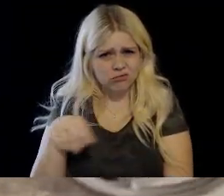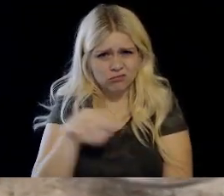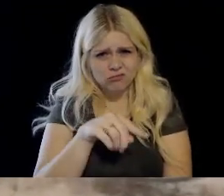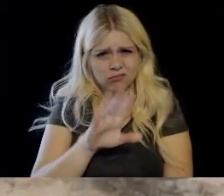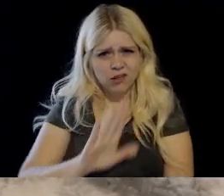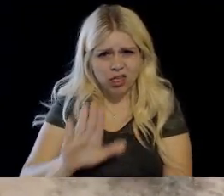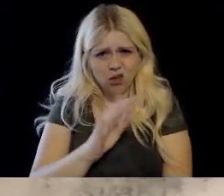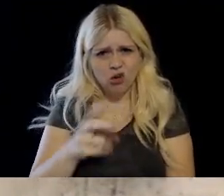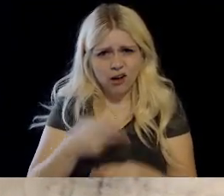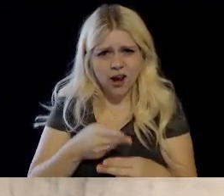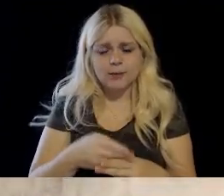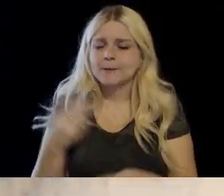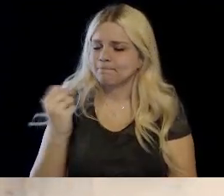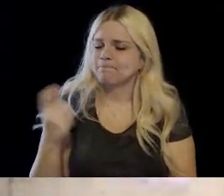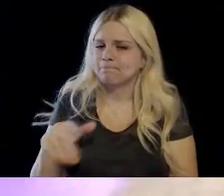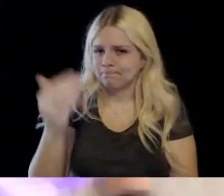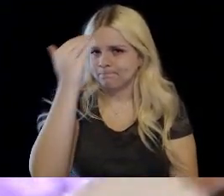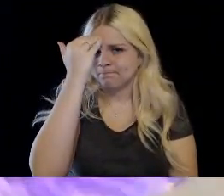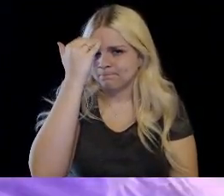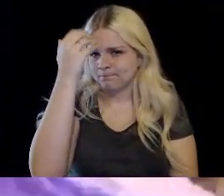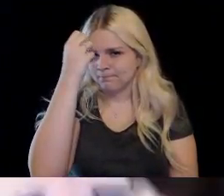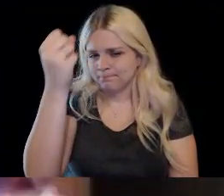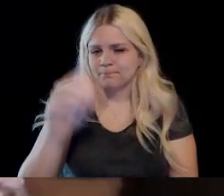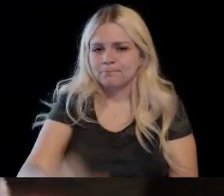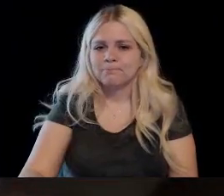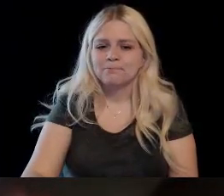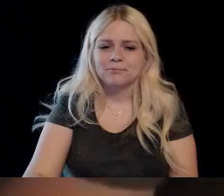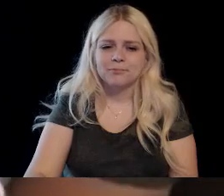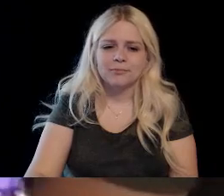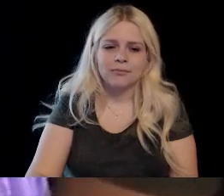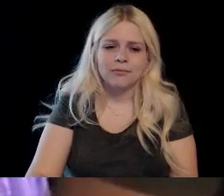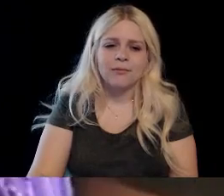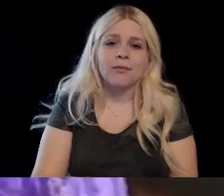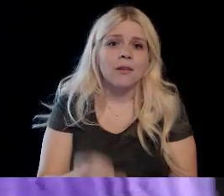Erica: That's very good. Let's take a look at this purple one. You got some good mud